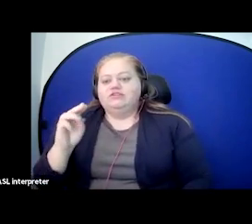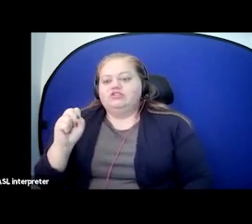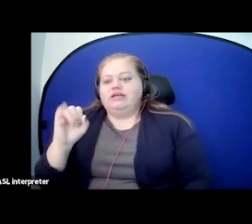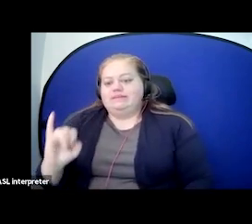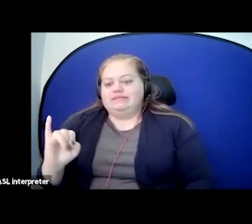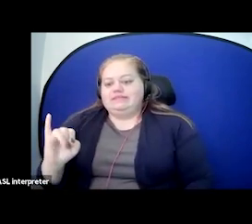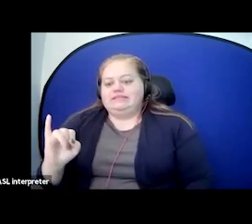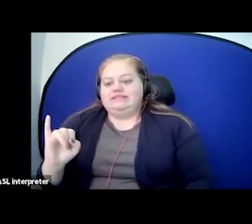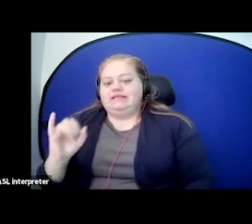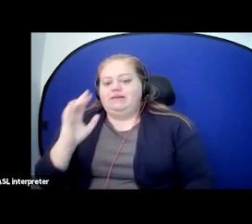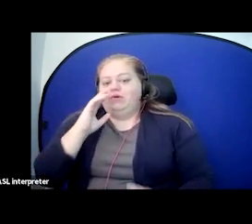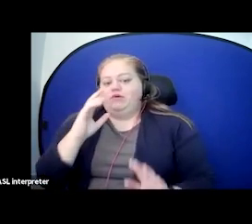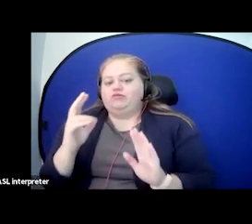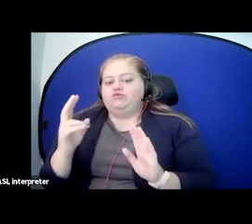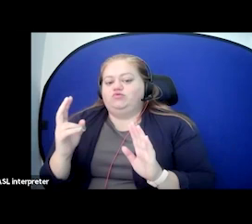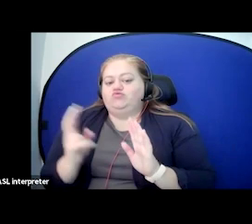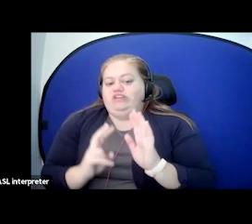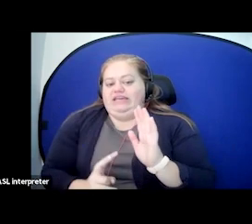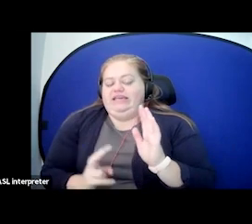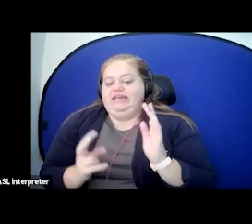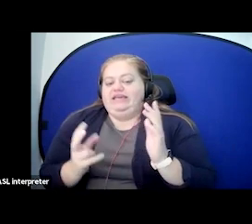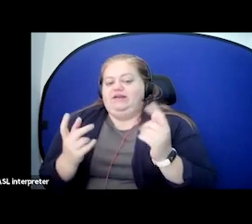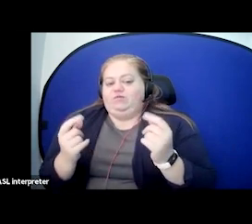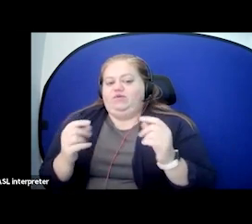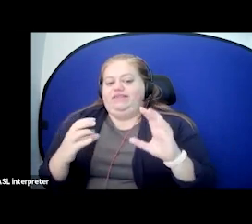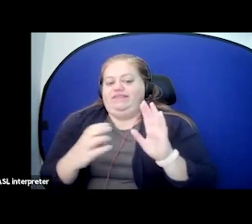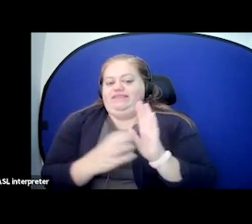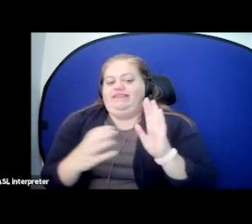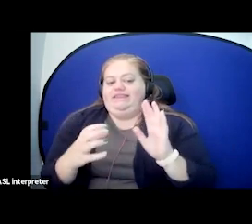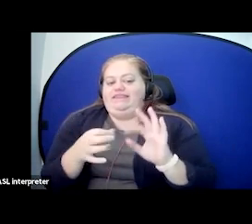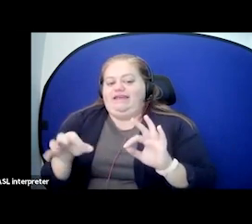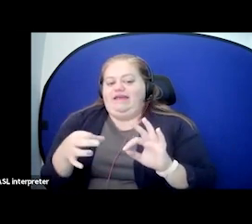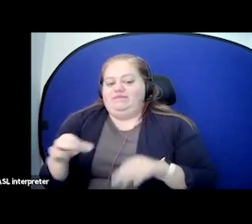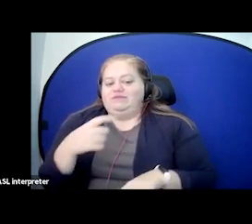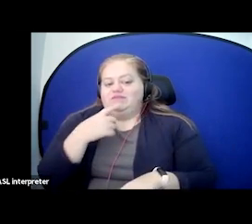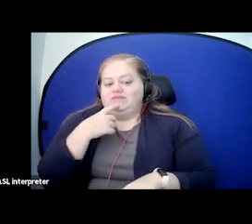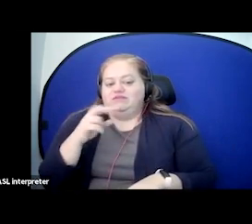I want to read out loud what that section is that Ricky was explaining is too general.